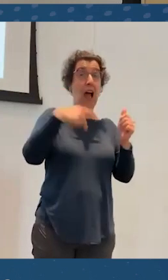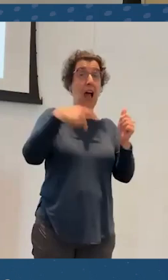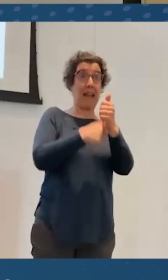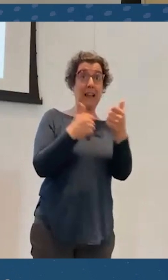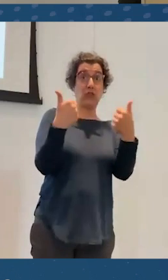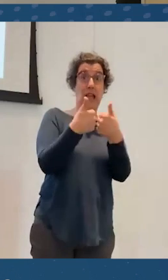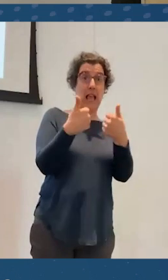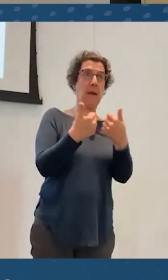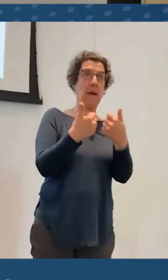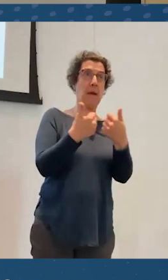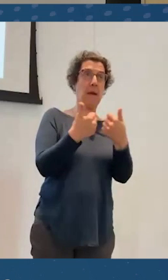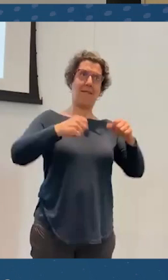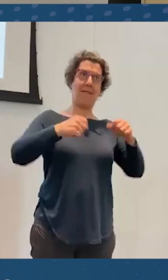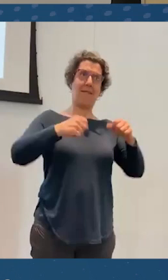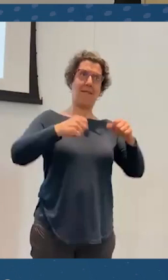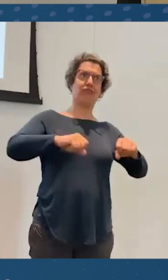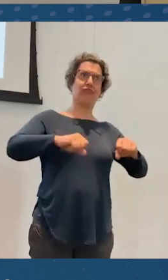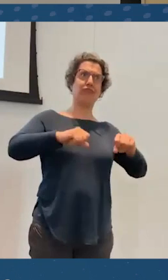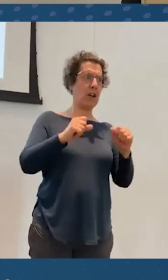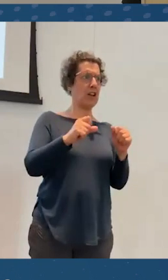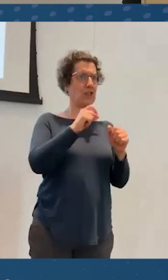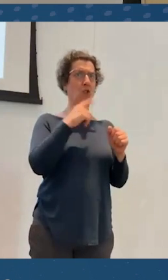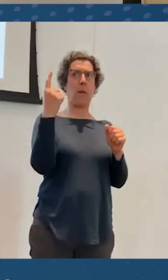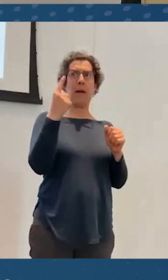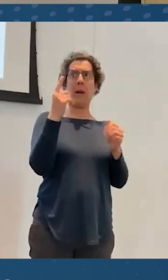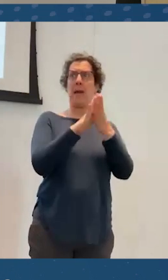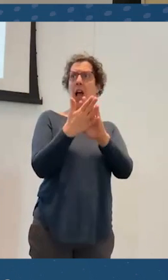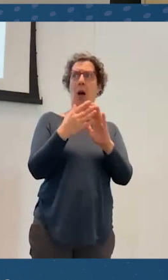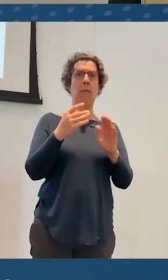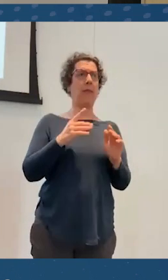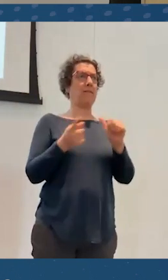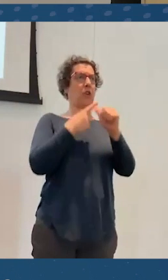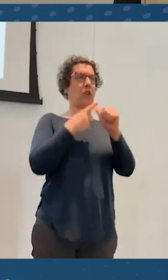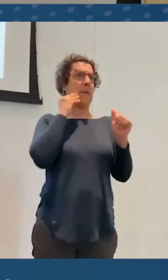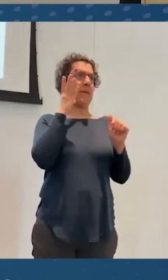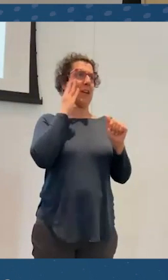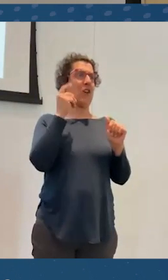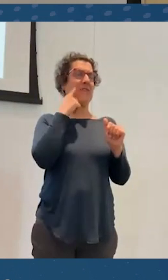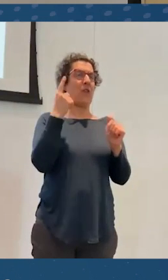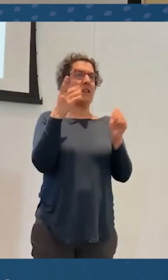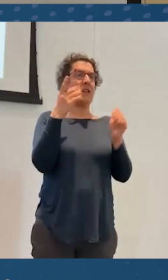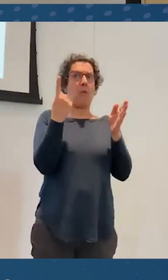and has a high potential to be someone's first. And if on that first experience we